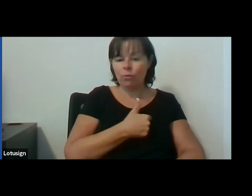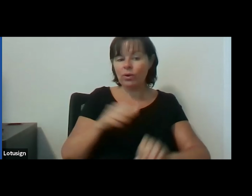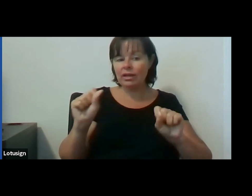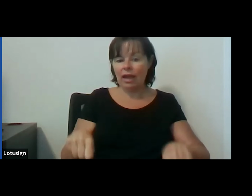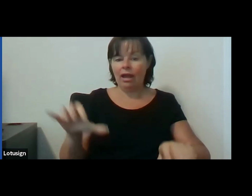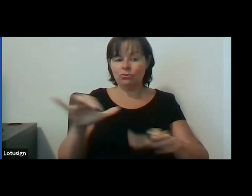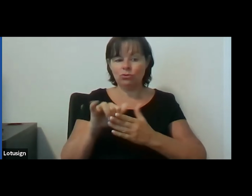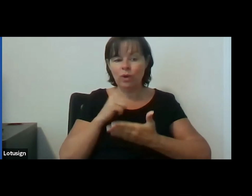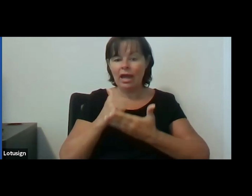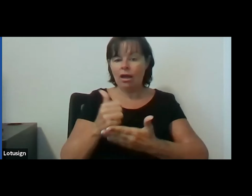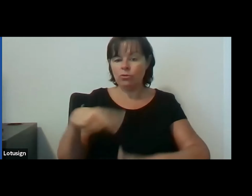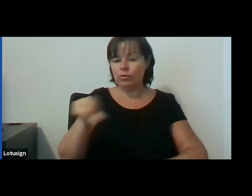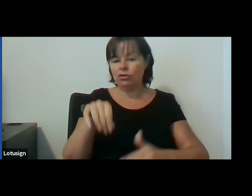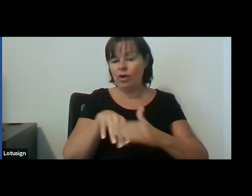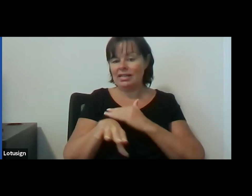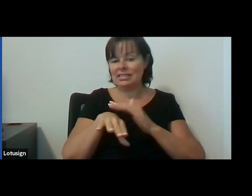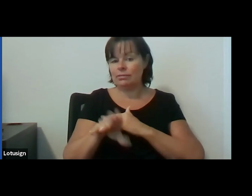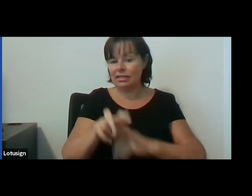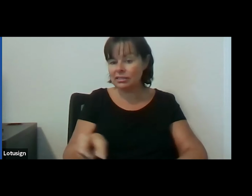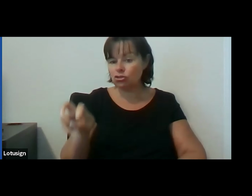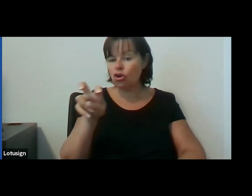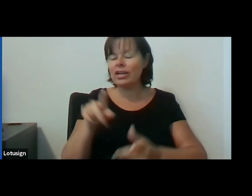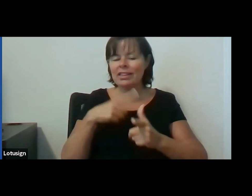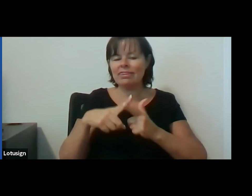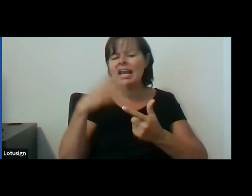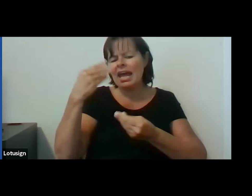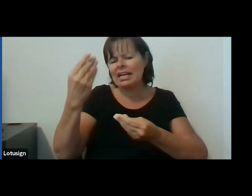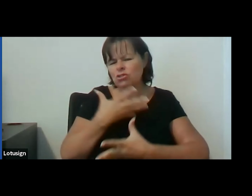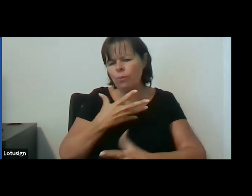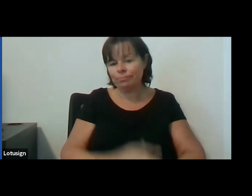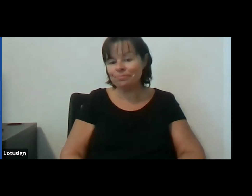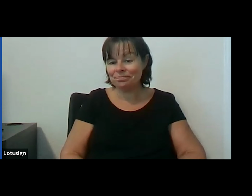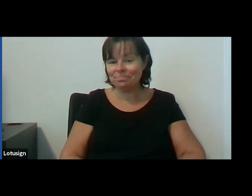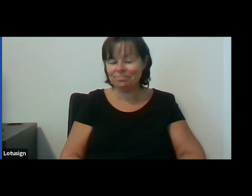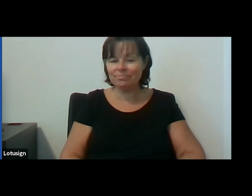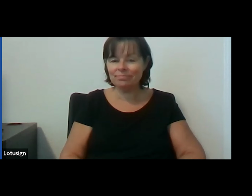in your accessibility journey don't hesitate to let us know what that is yeah and Jillian i think